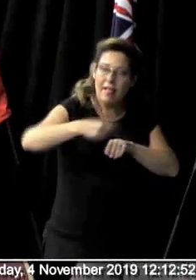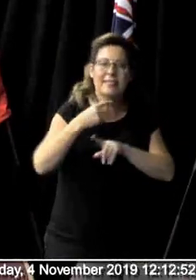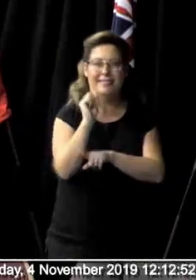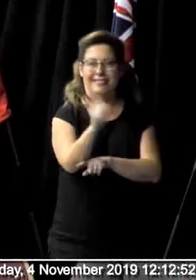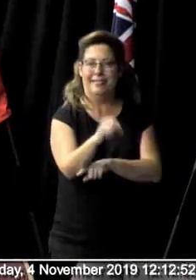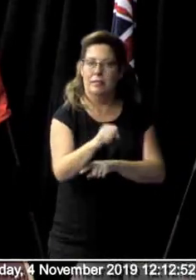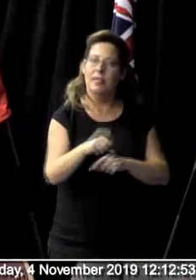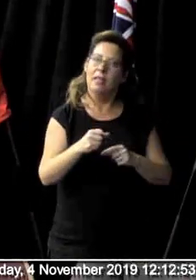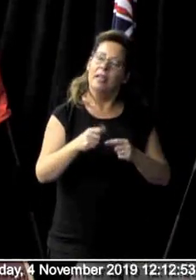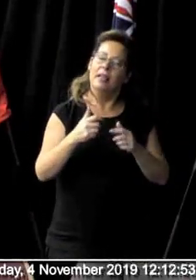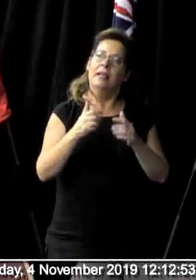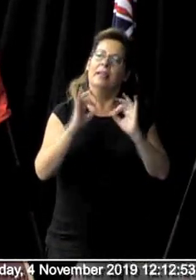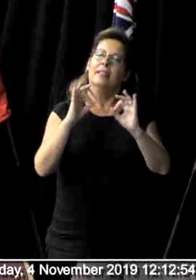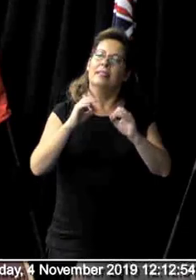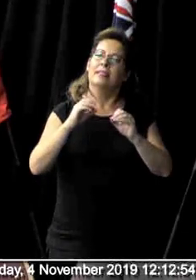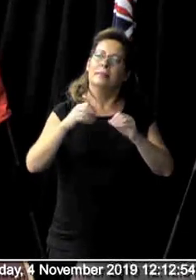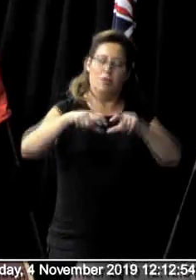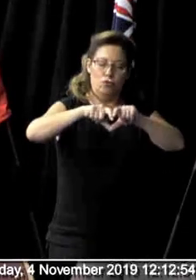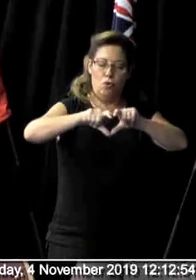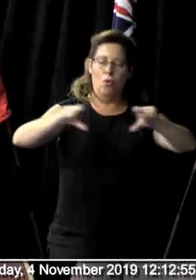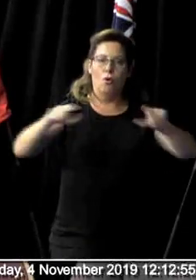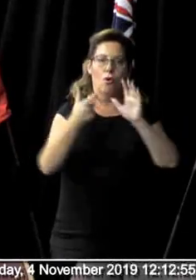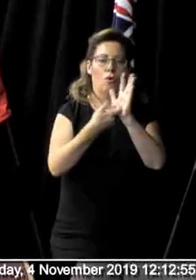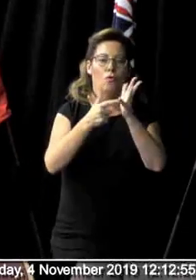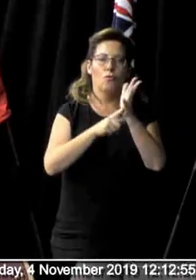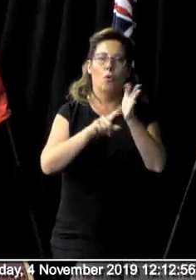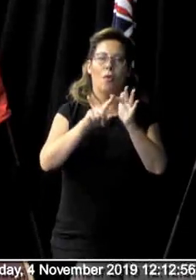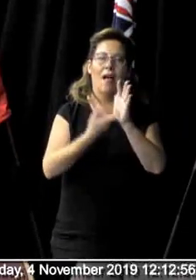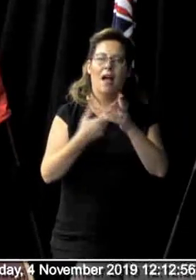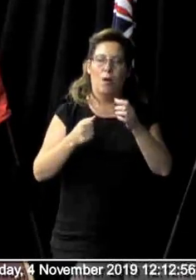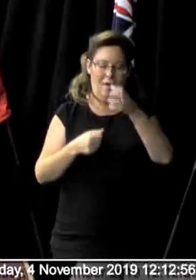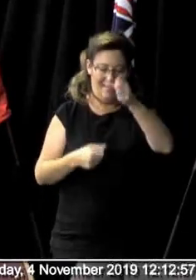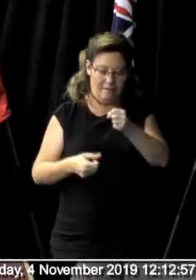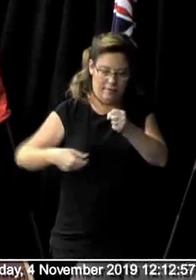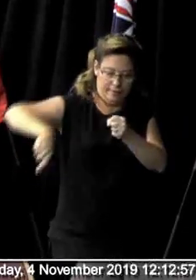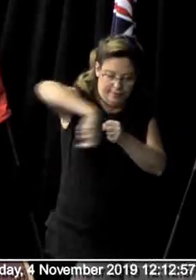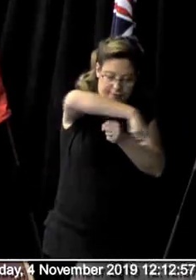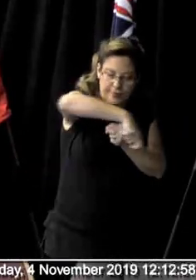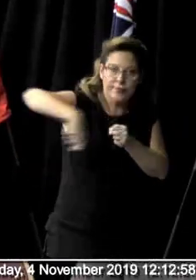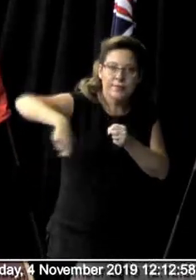so she could hold it. And who was it who recommended the use of these items for your daughter?